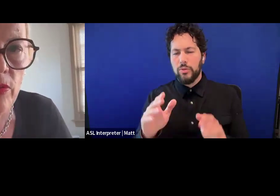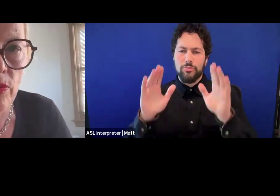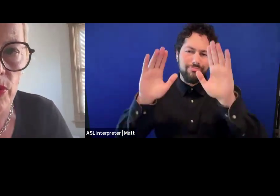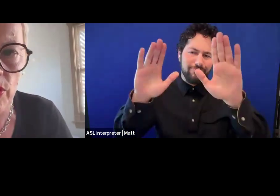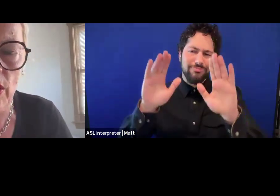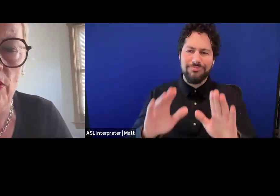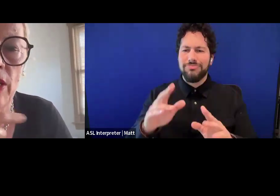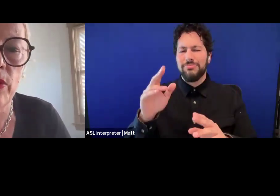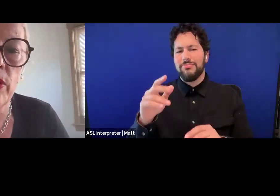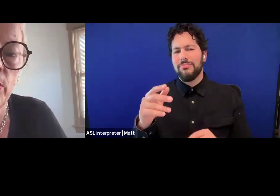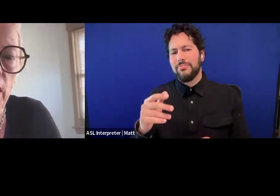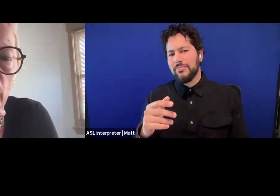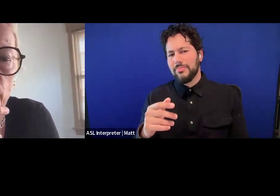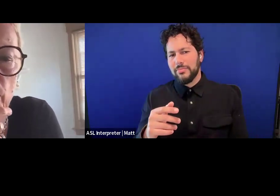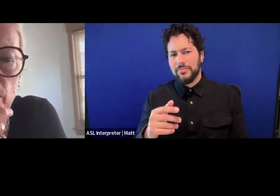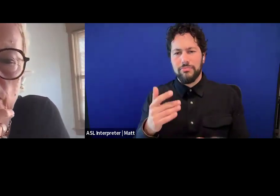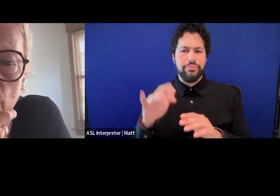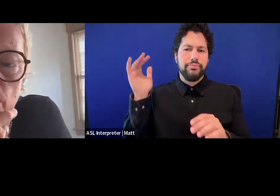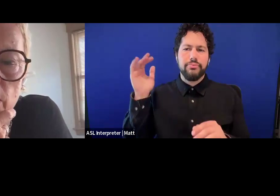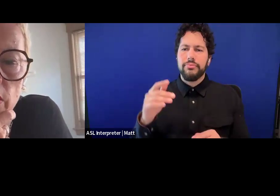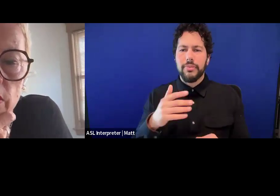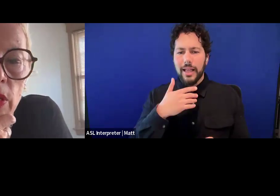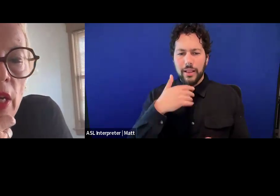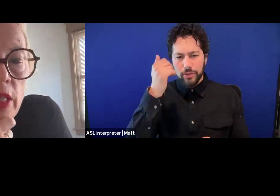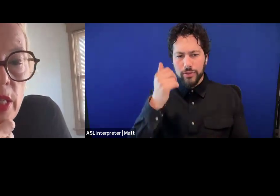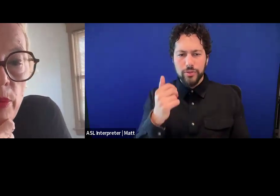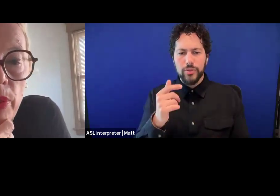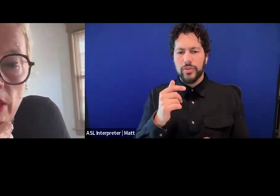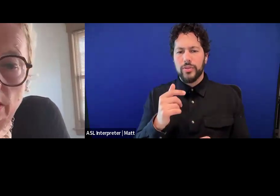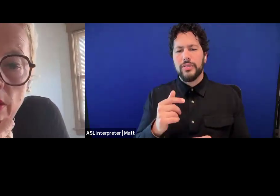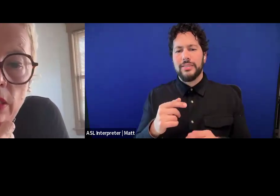circling around to the beginning of my talk, I mentioned, so, Deb Adal,